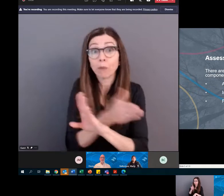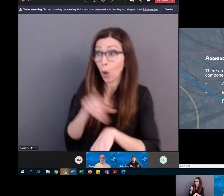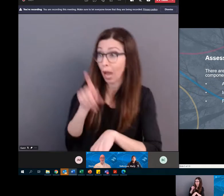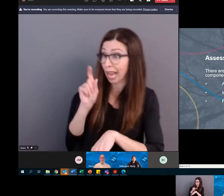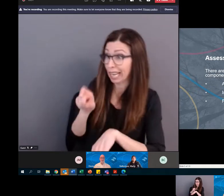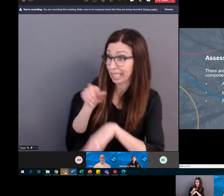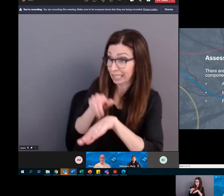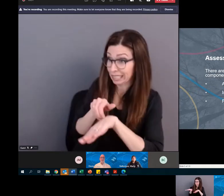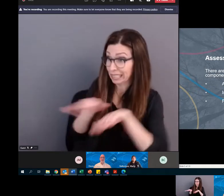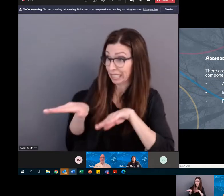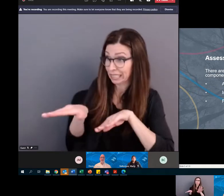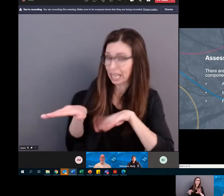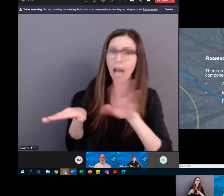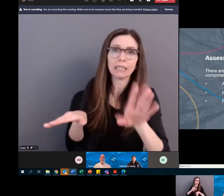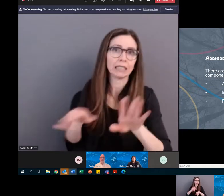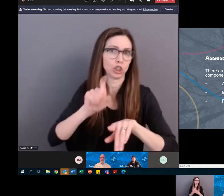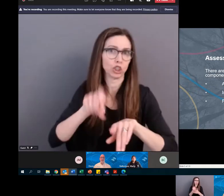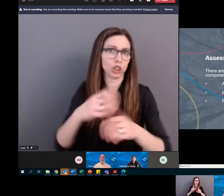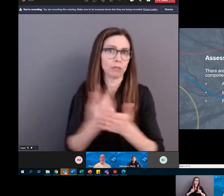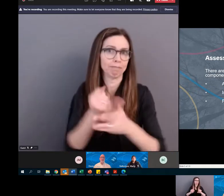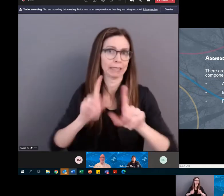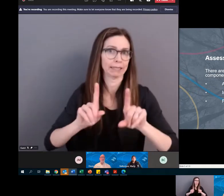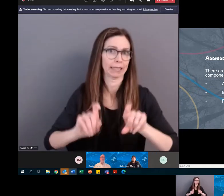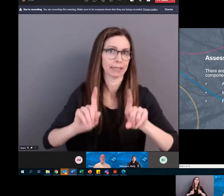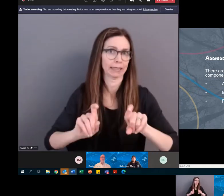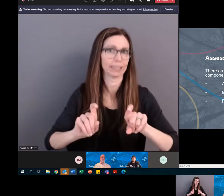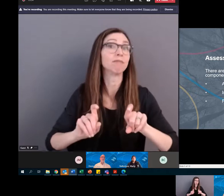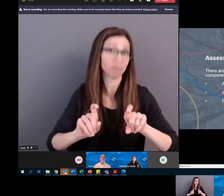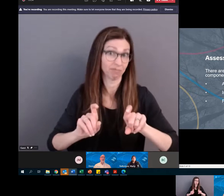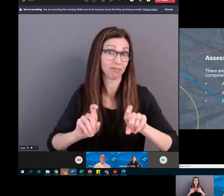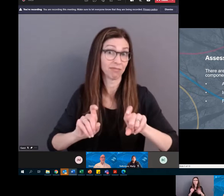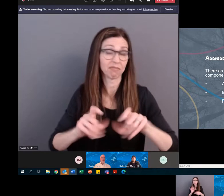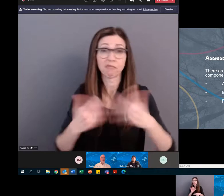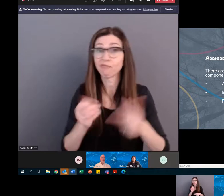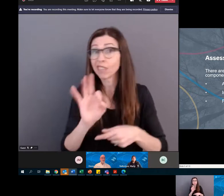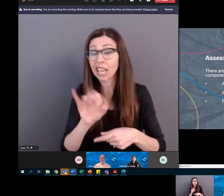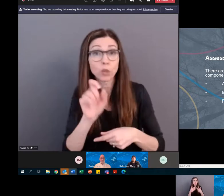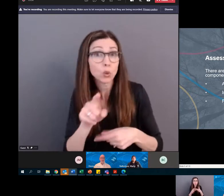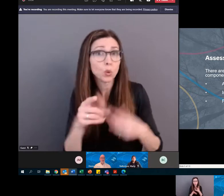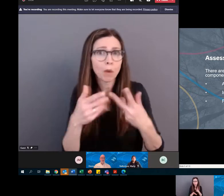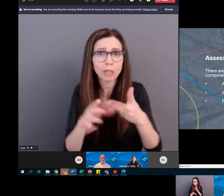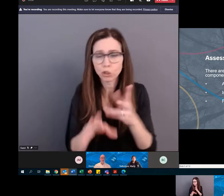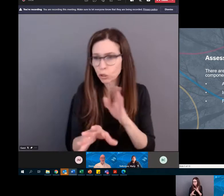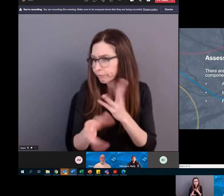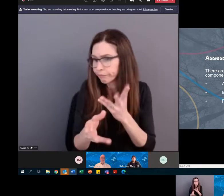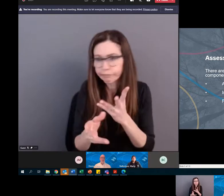to ensure that it's formatted correctly; and if your support material has